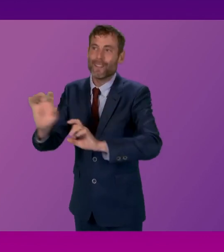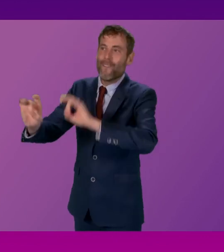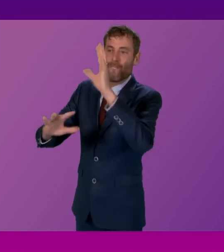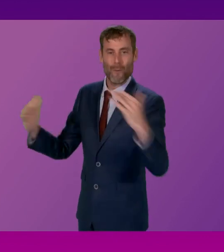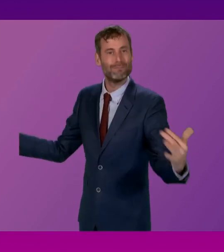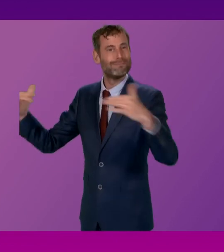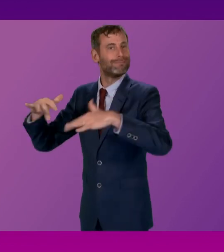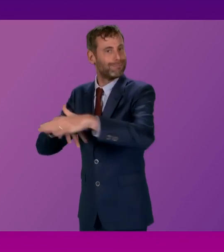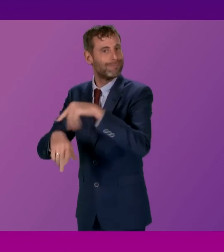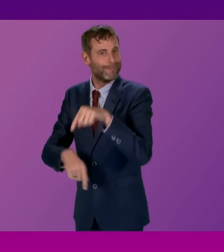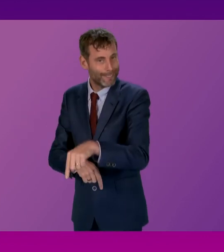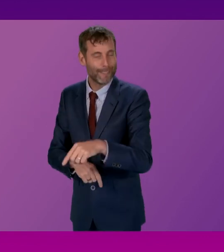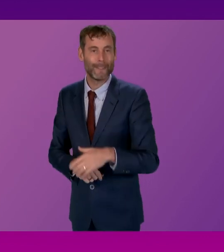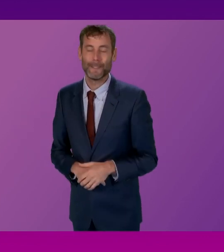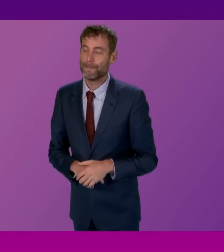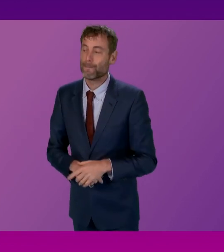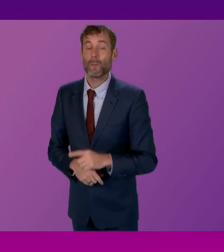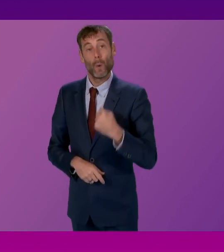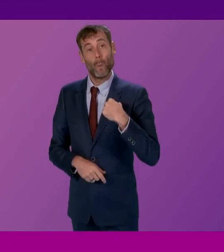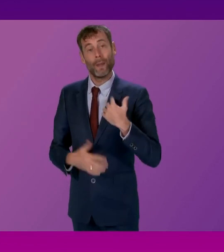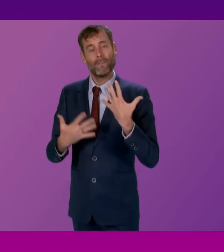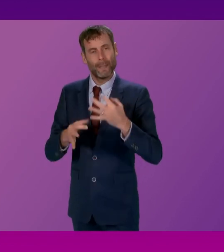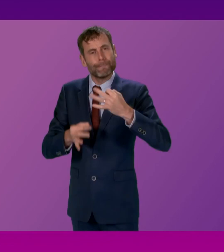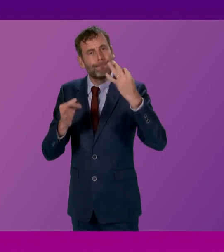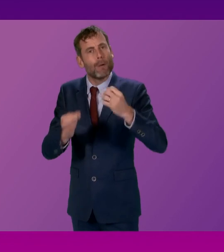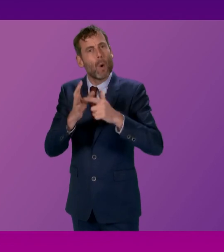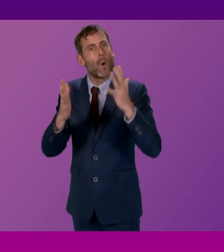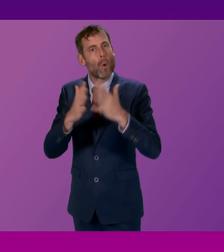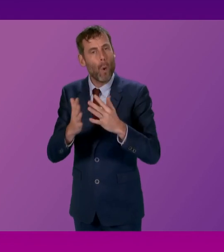As members know, we have strengthened the law around access to the use of fireworks,